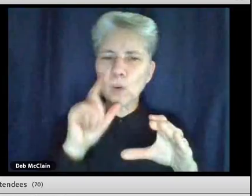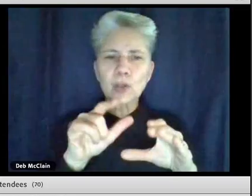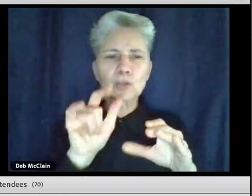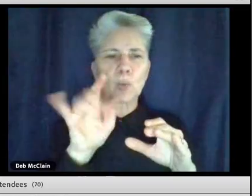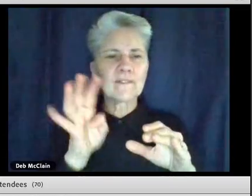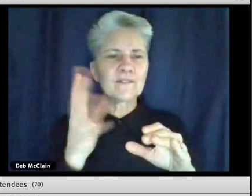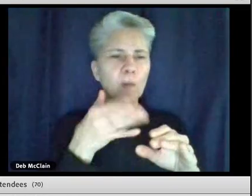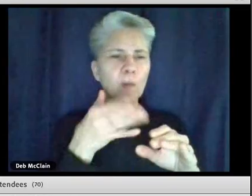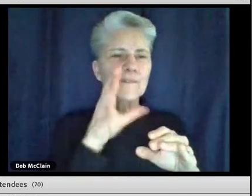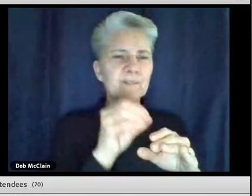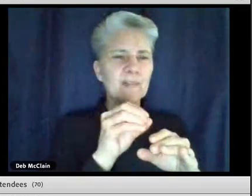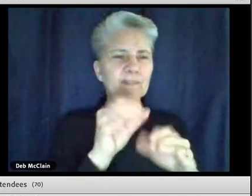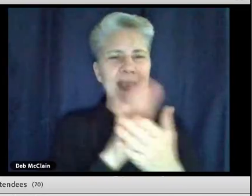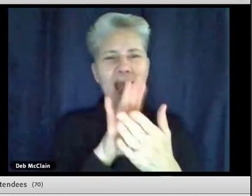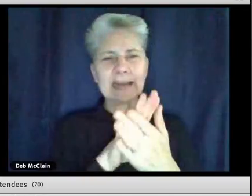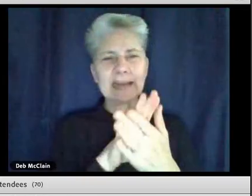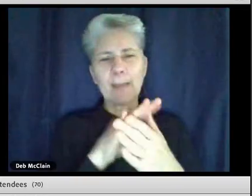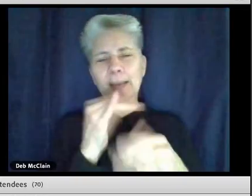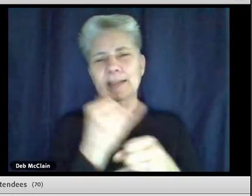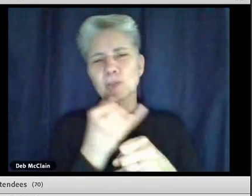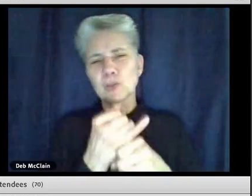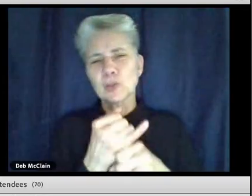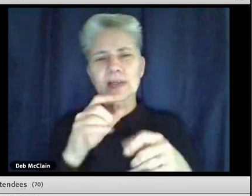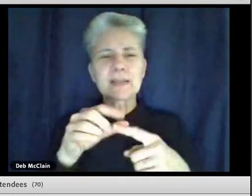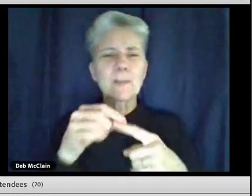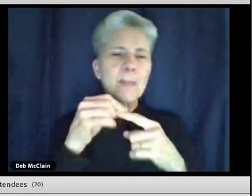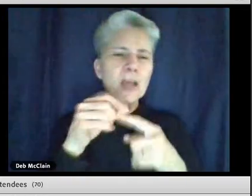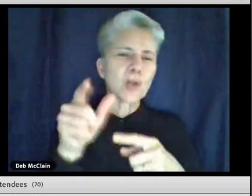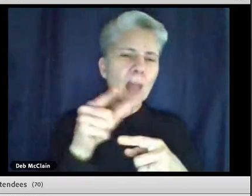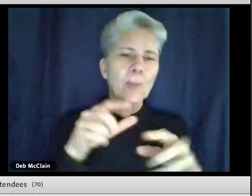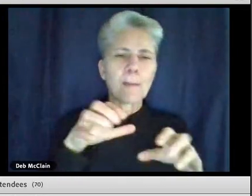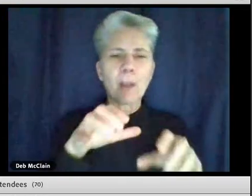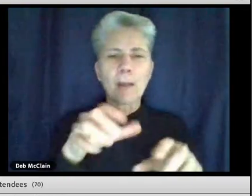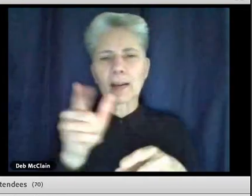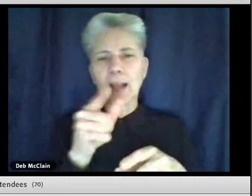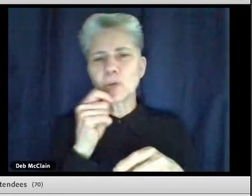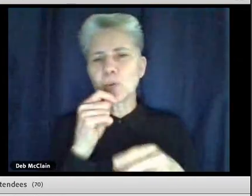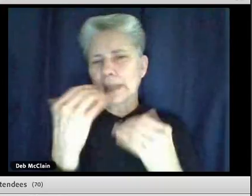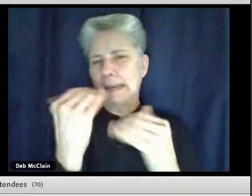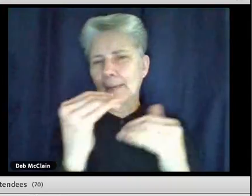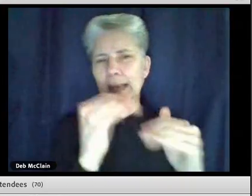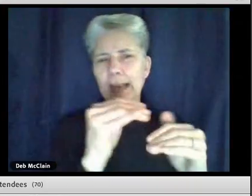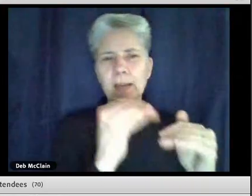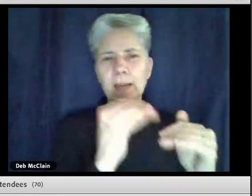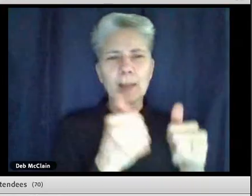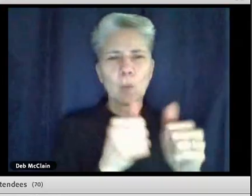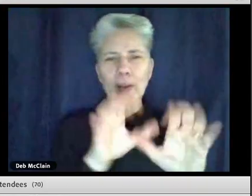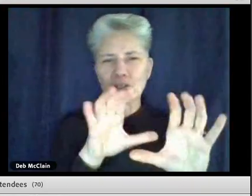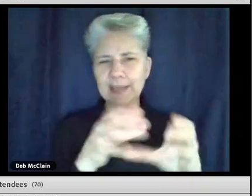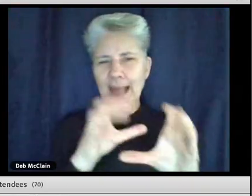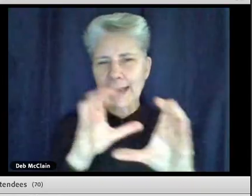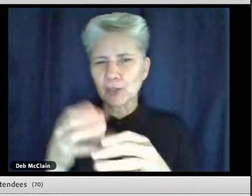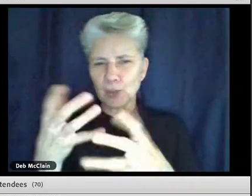and so there's 2450 academic institutions, special libraries, public libraries, so, again, you can limit it by that.